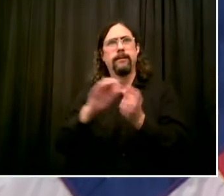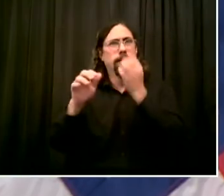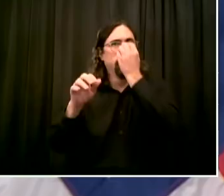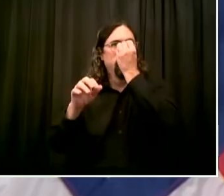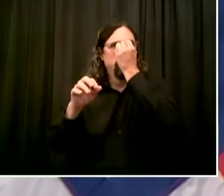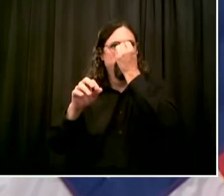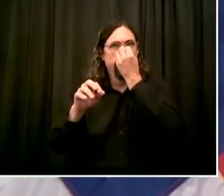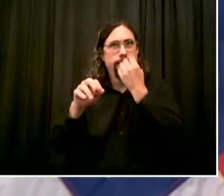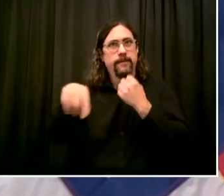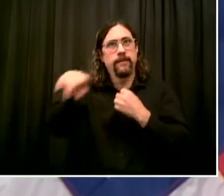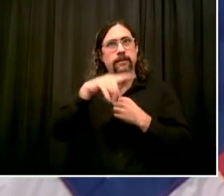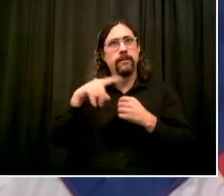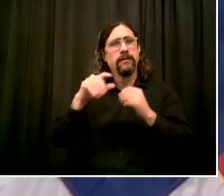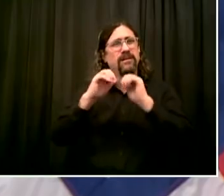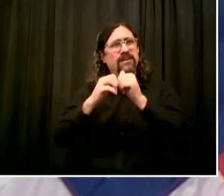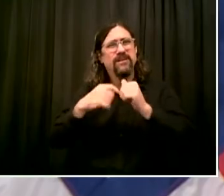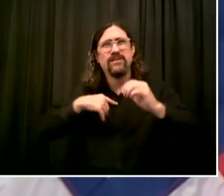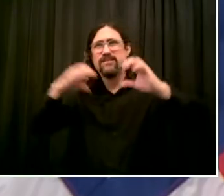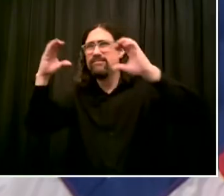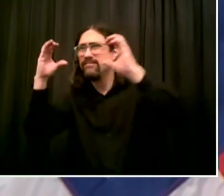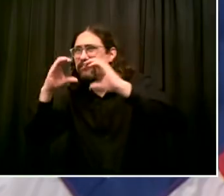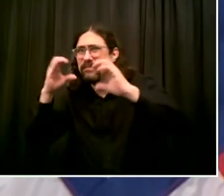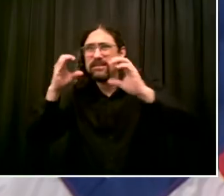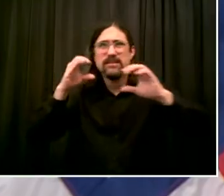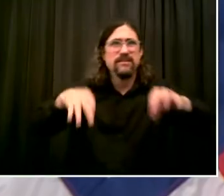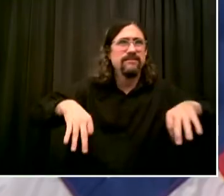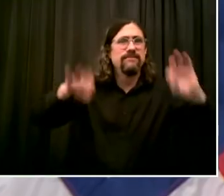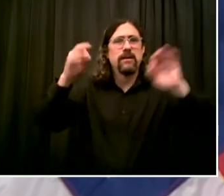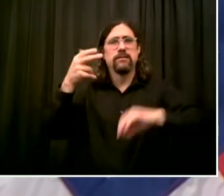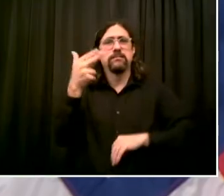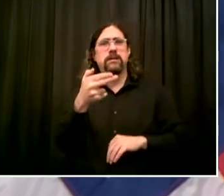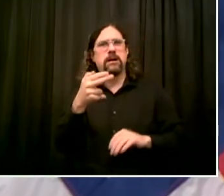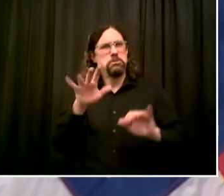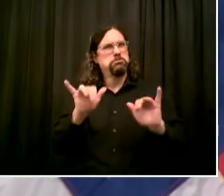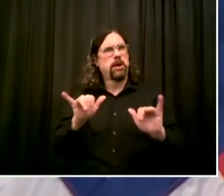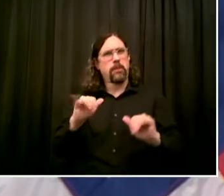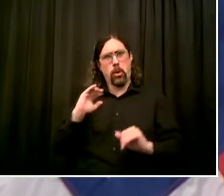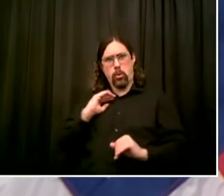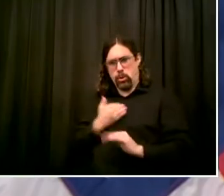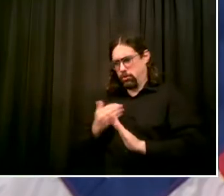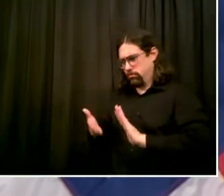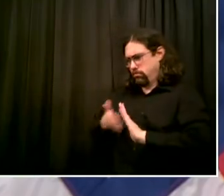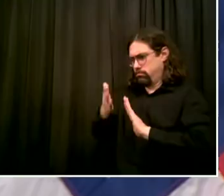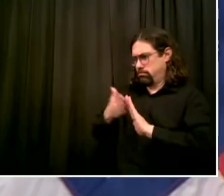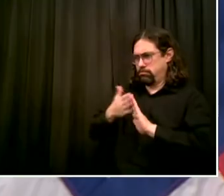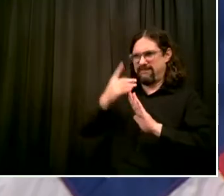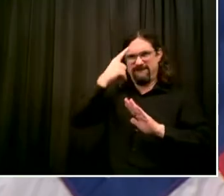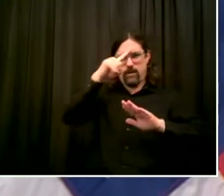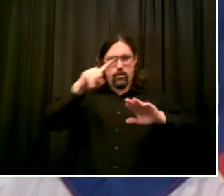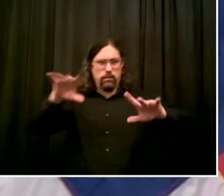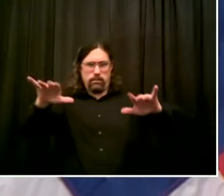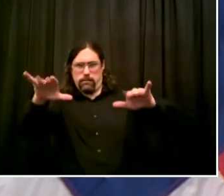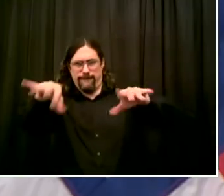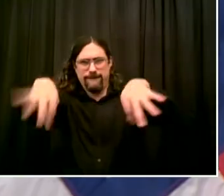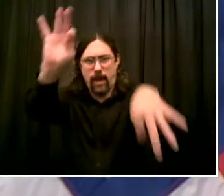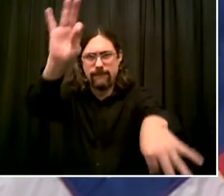WE GET GUNS OFF THE STREET WILL CONTINUE, IT HAS